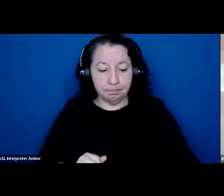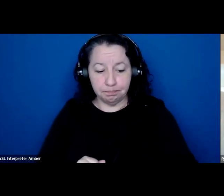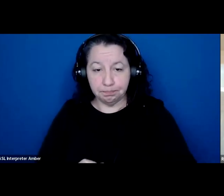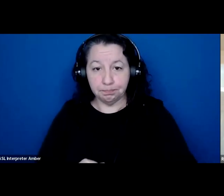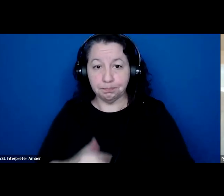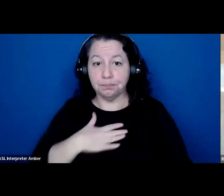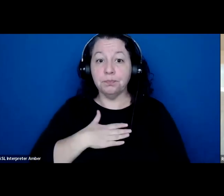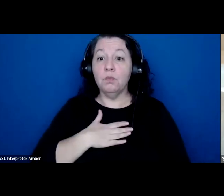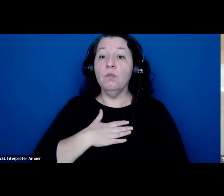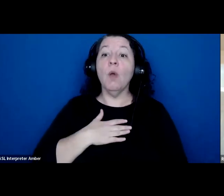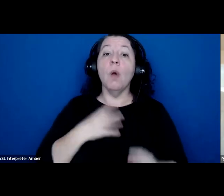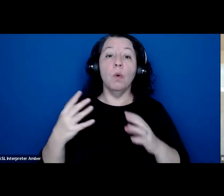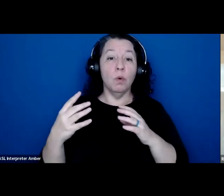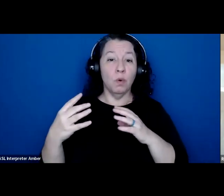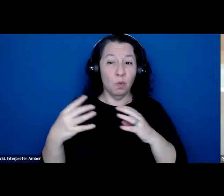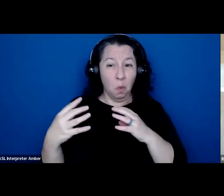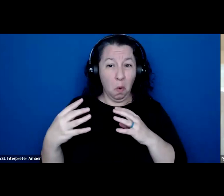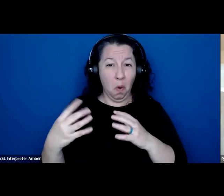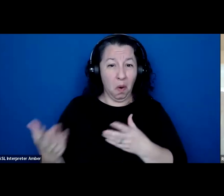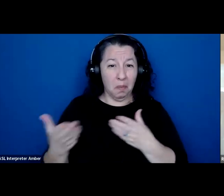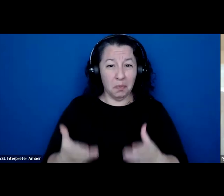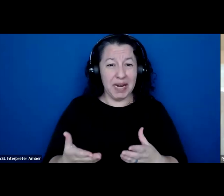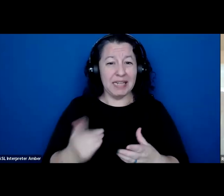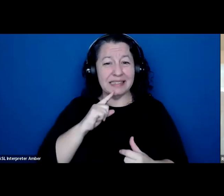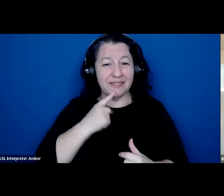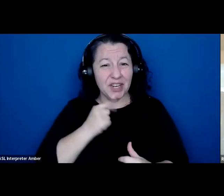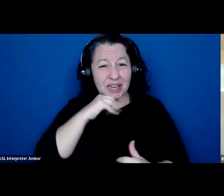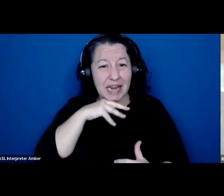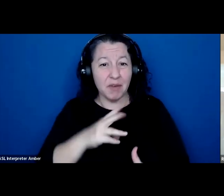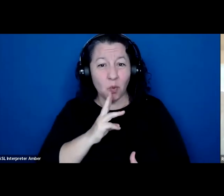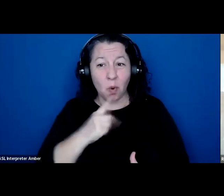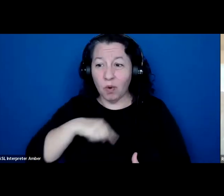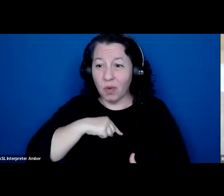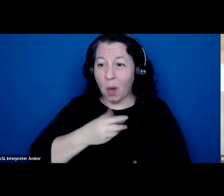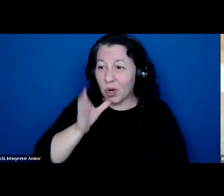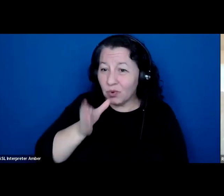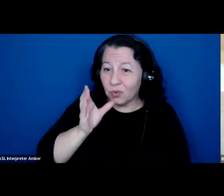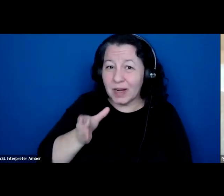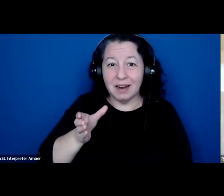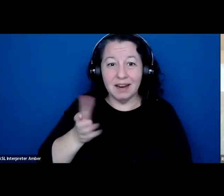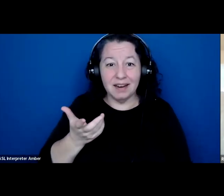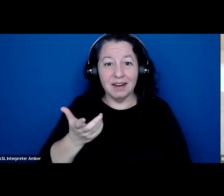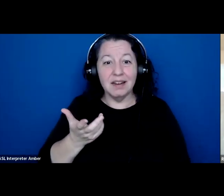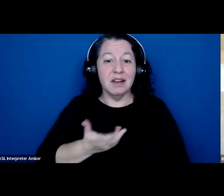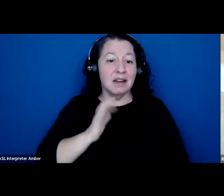With the war comes severe contamination of water that we drink to quench our thirst. Soil which sustains us.